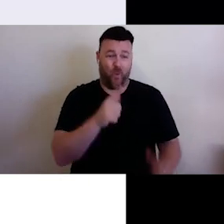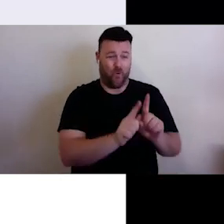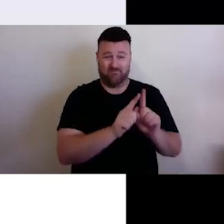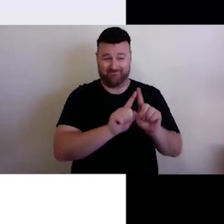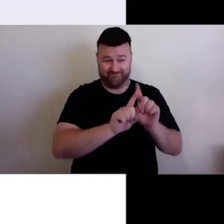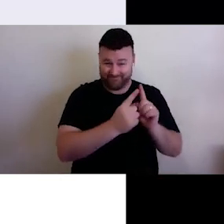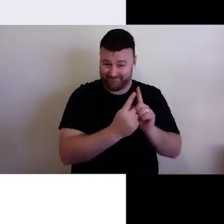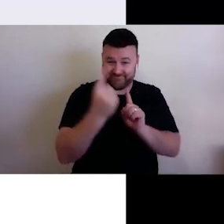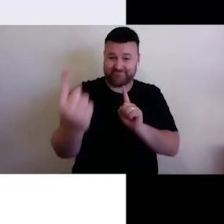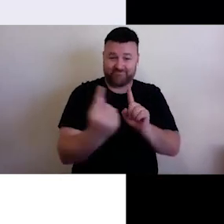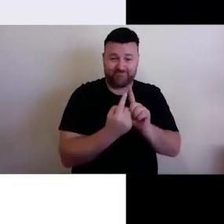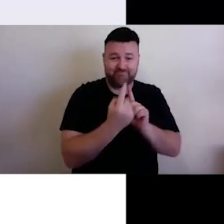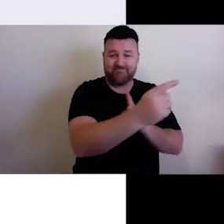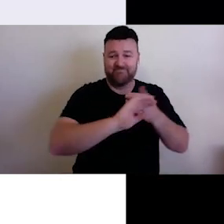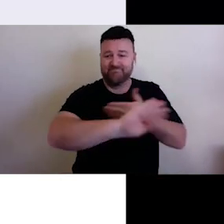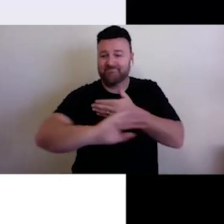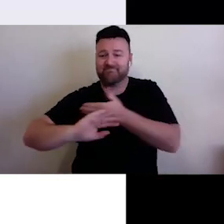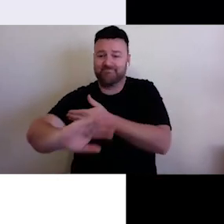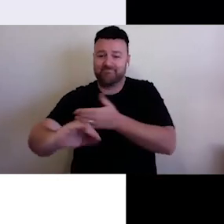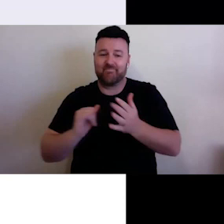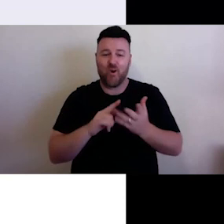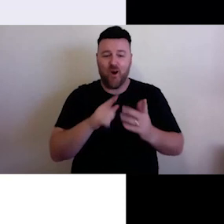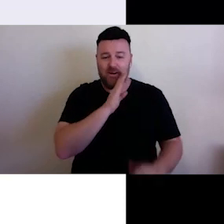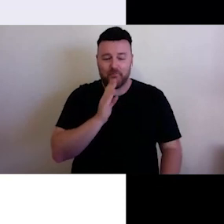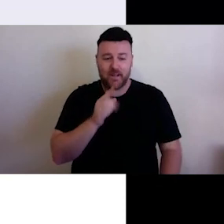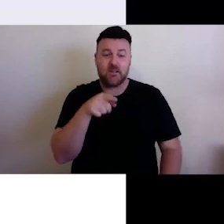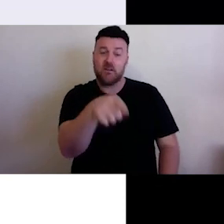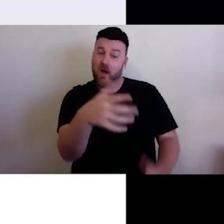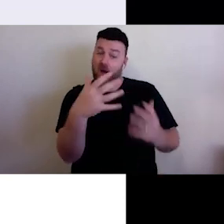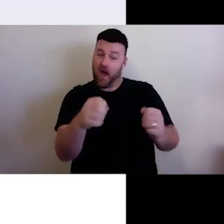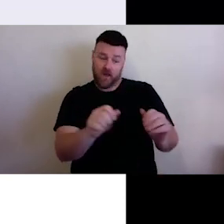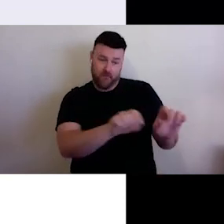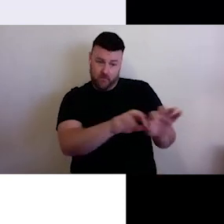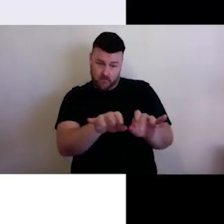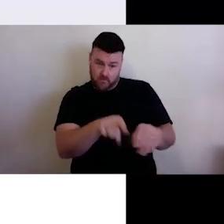writing there which is saying that we're celebrating 20 years. So the